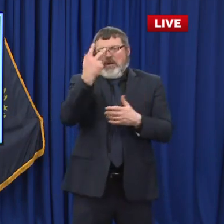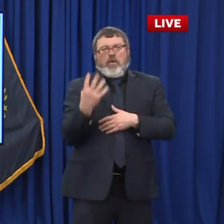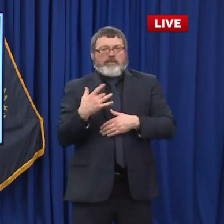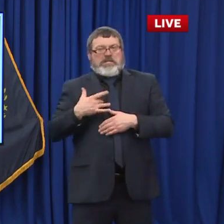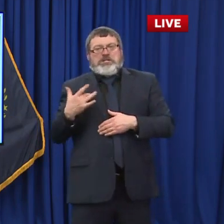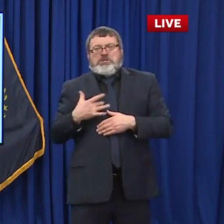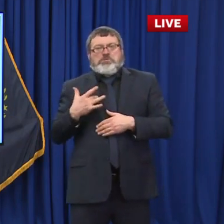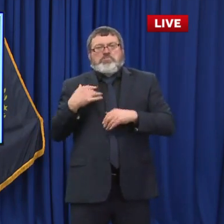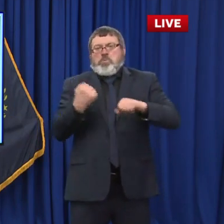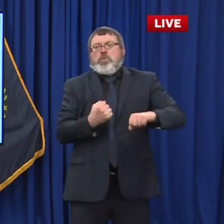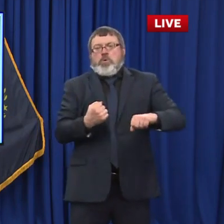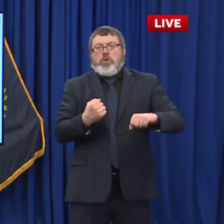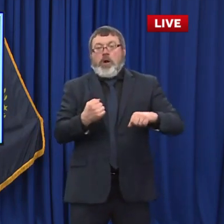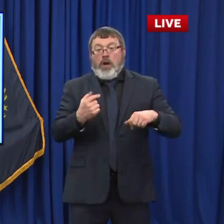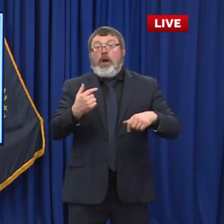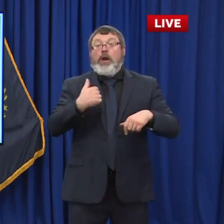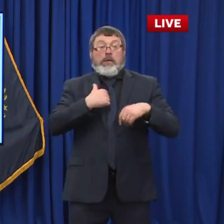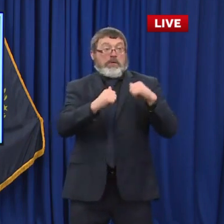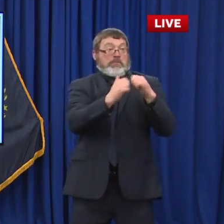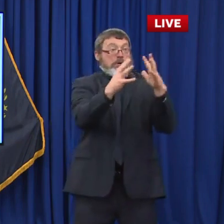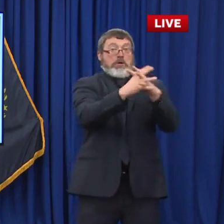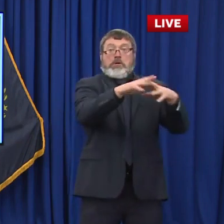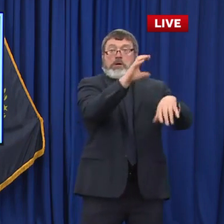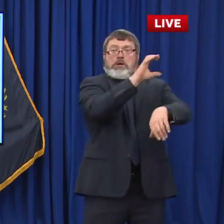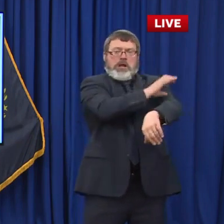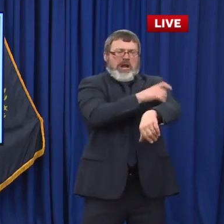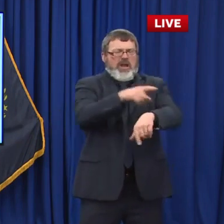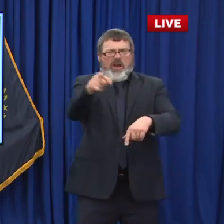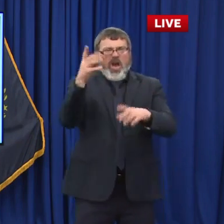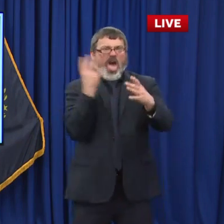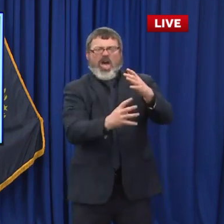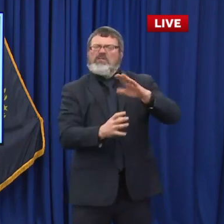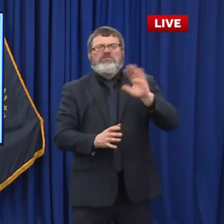EVERYBODY’S GOING TO HAVE TO GO THROUGH A PUBLIC VACCINATION CLINIC TO GET A VACCINE.